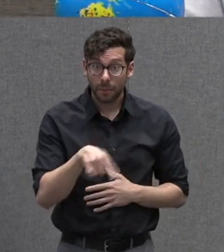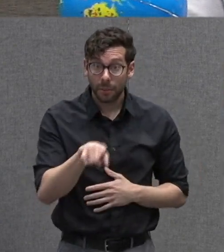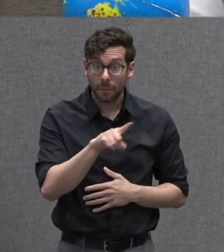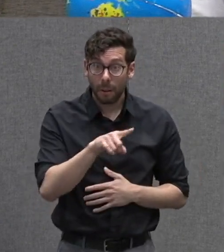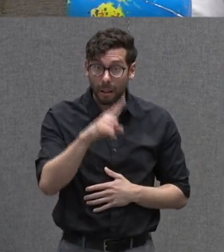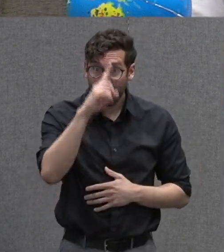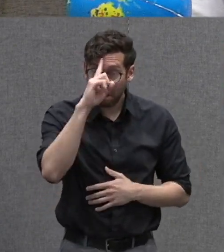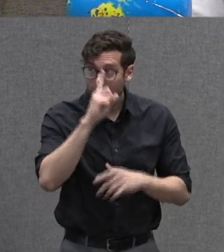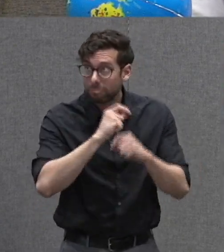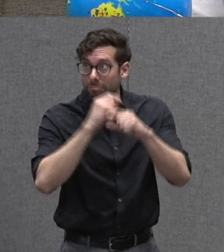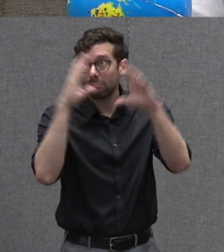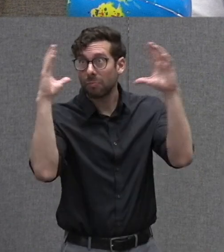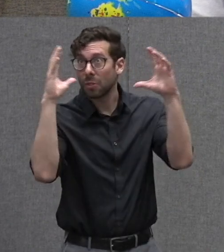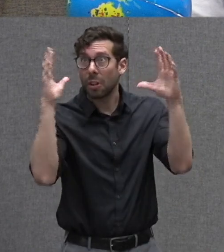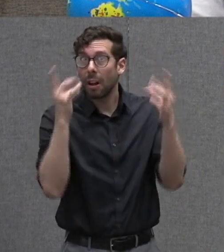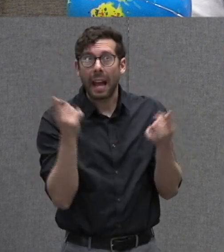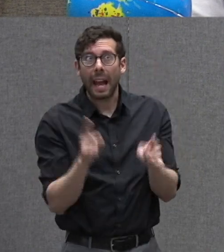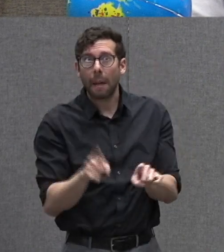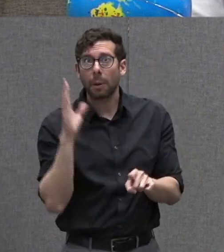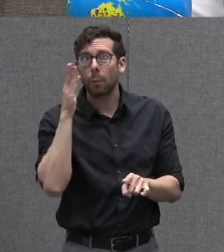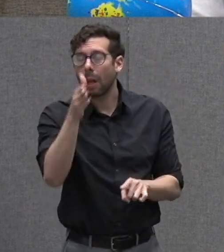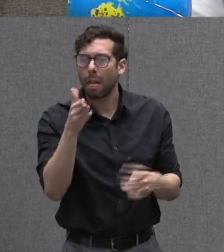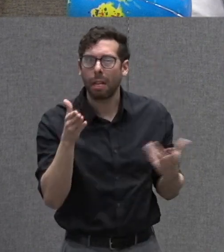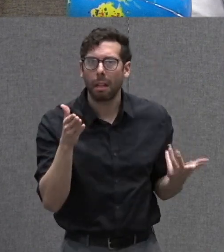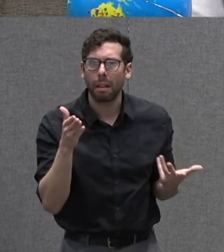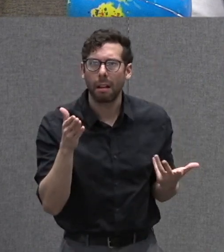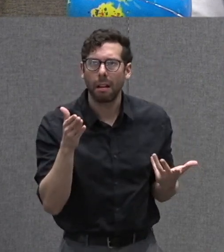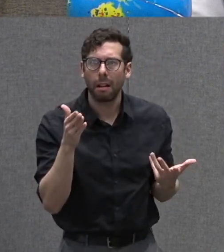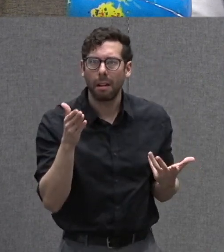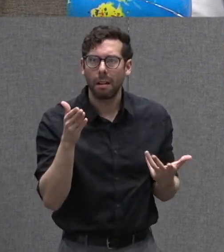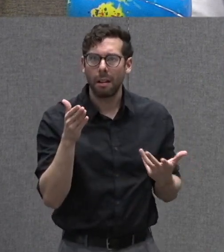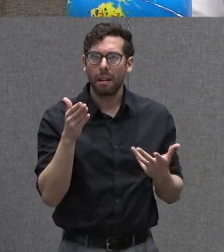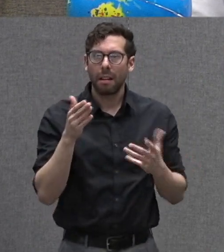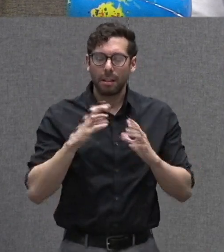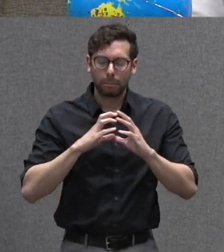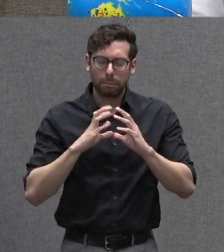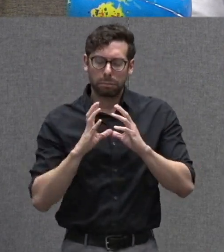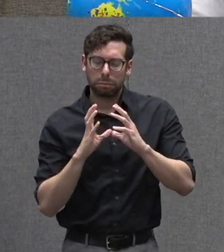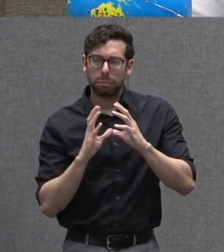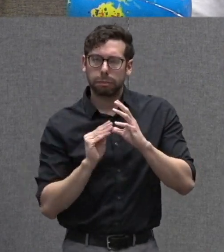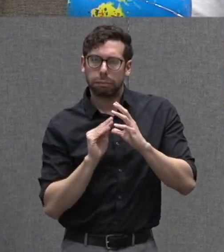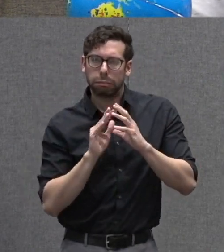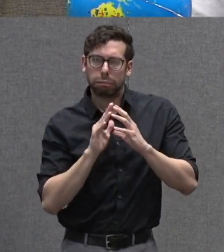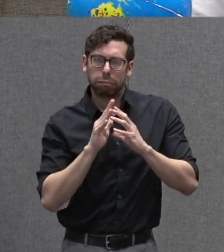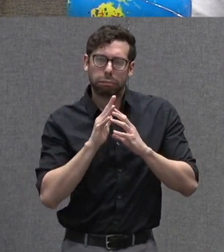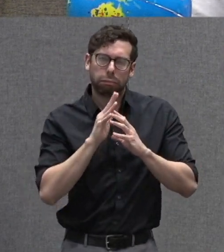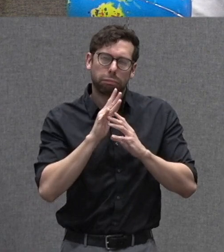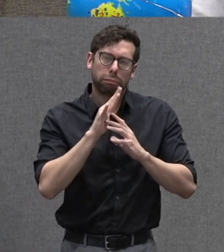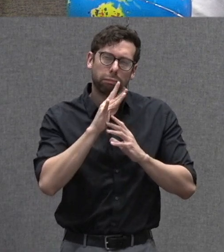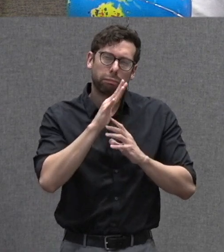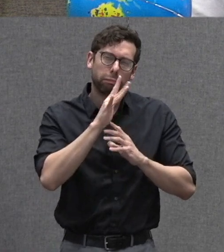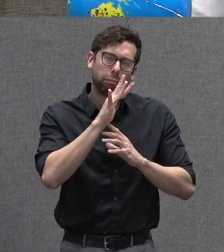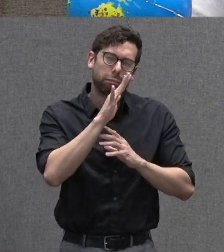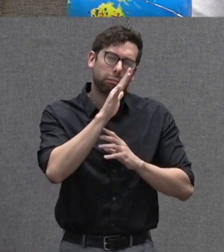to grow and change as those sprouts get bigger and bigger? I bet you could go out